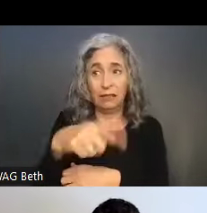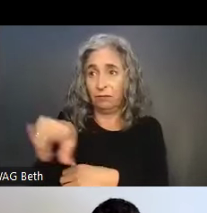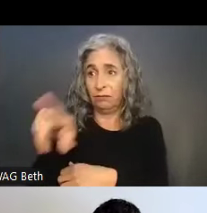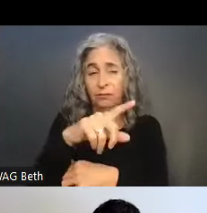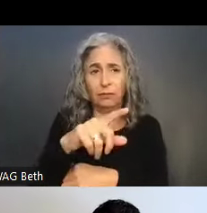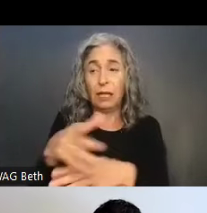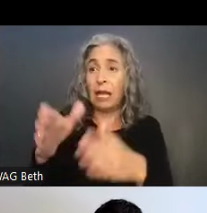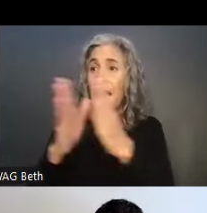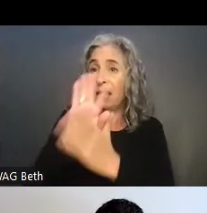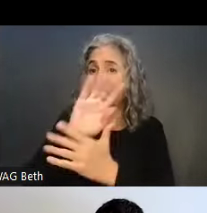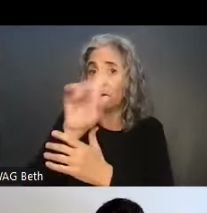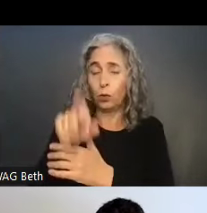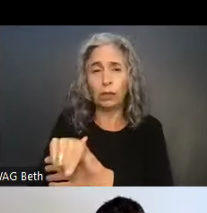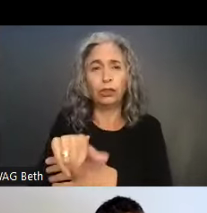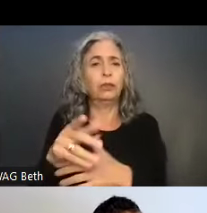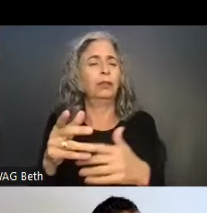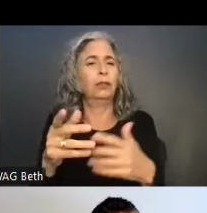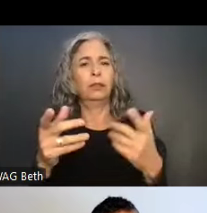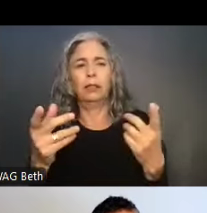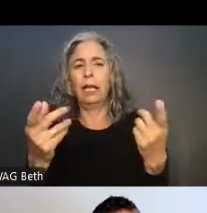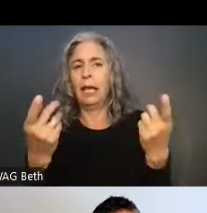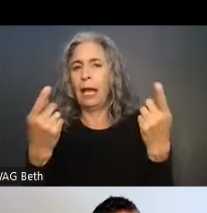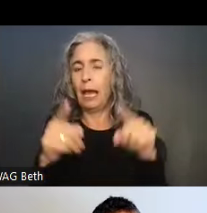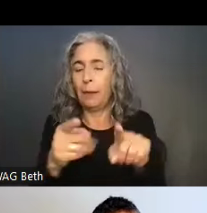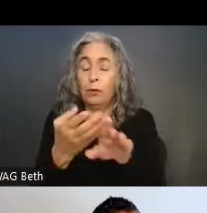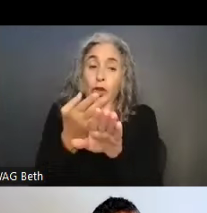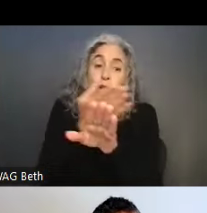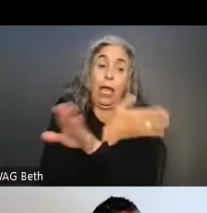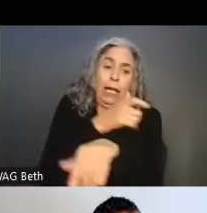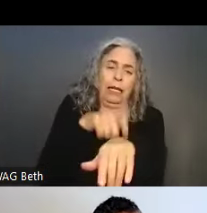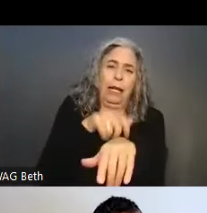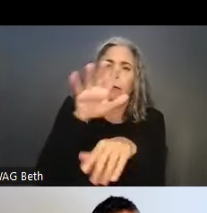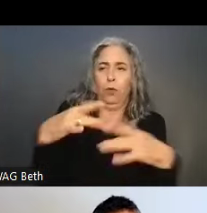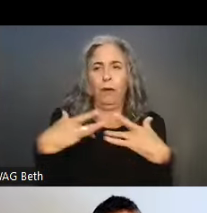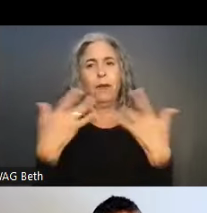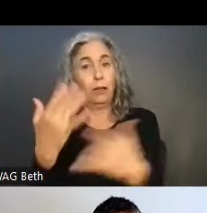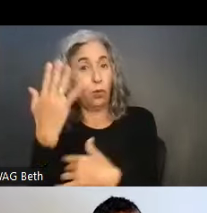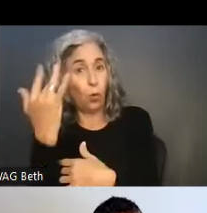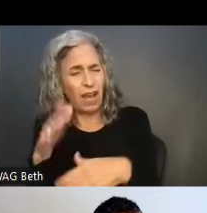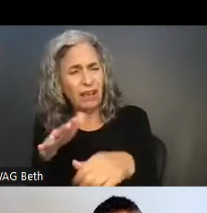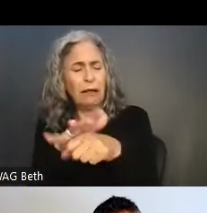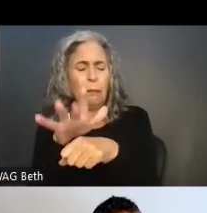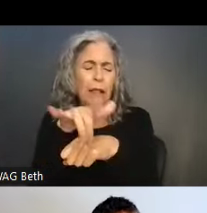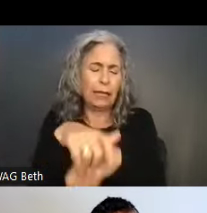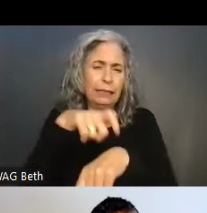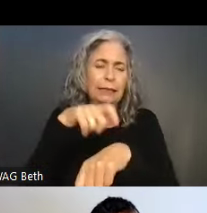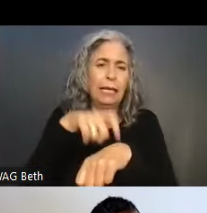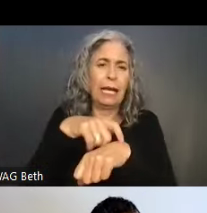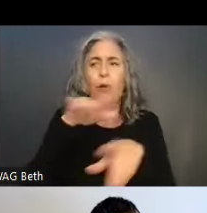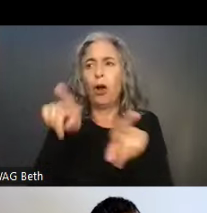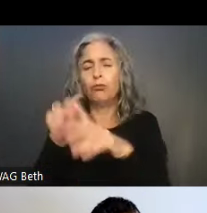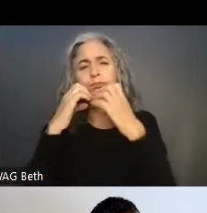is done in advance of your event so there's enough time and care given to folks who are